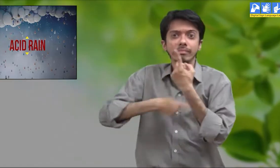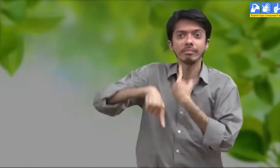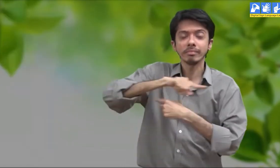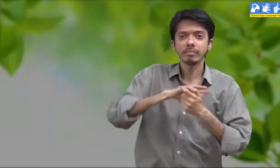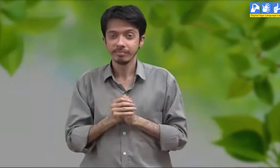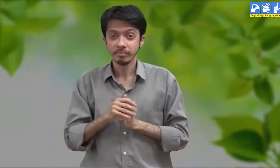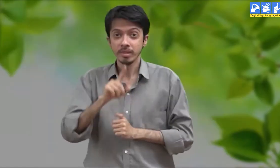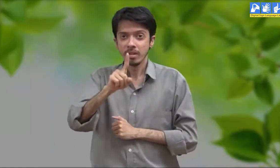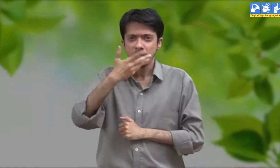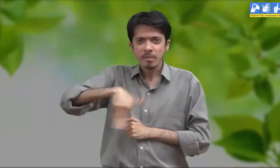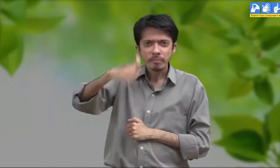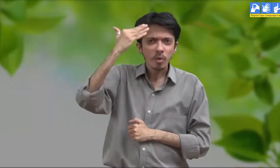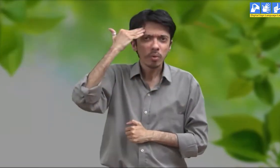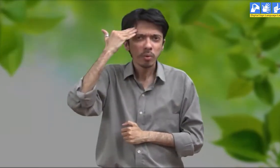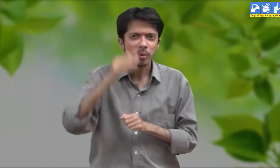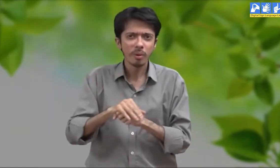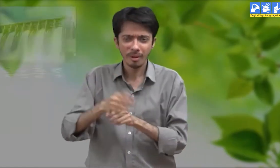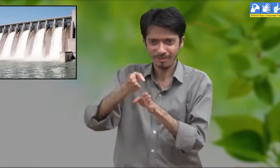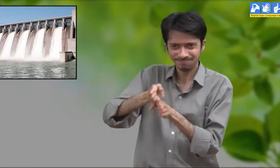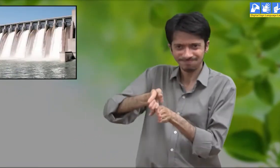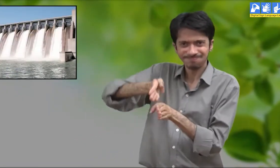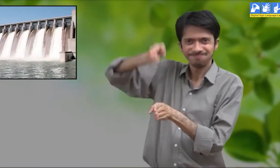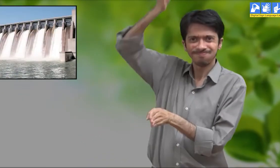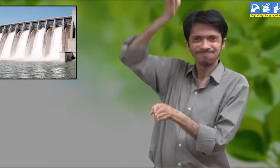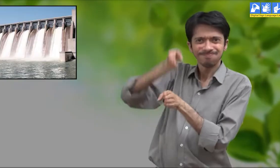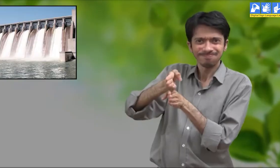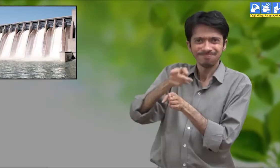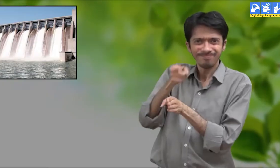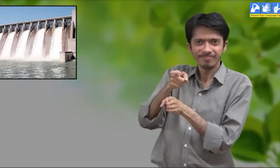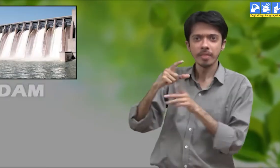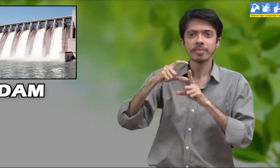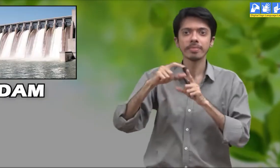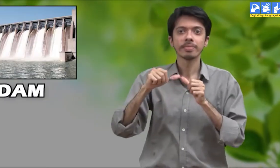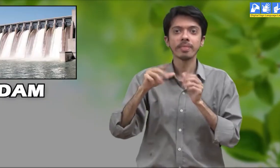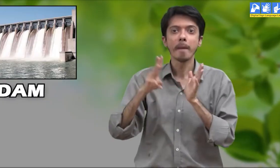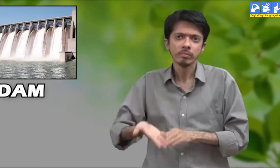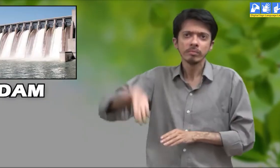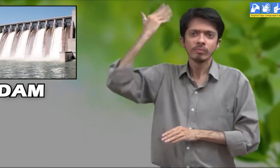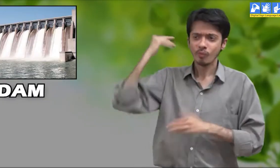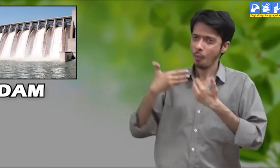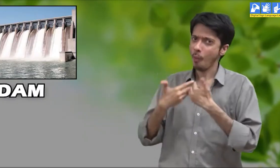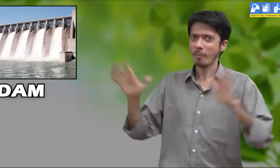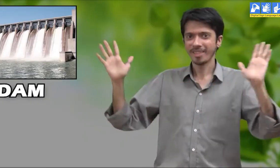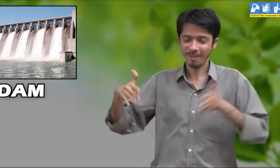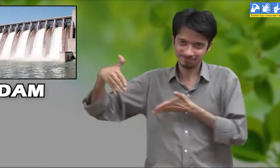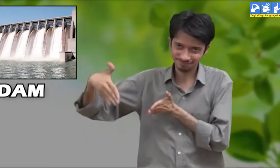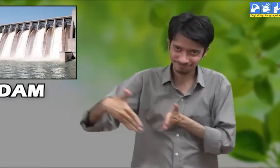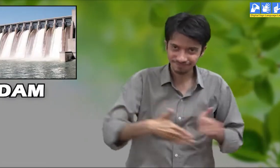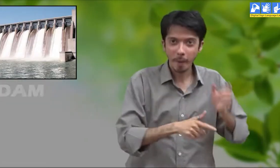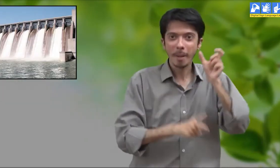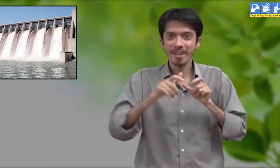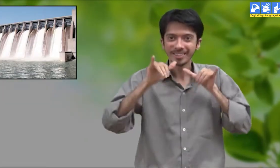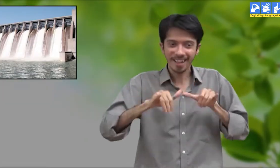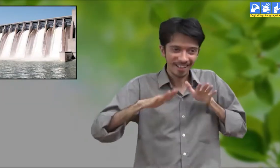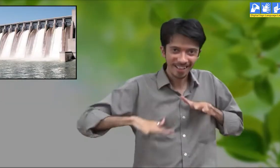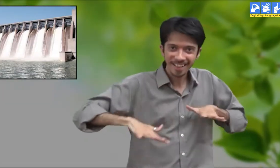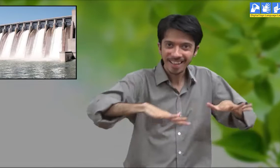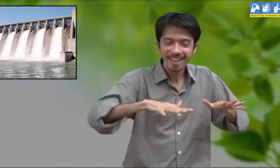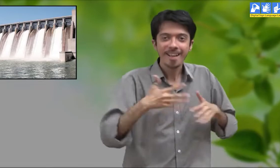effects of water pollution. Do you know about the dams? Earlier, when there were no dams people used